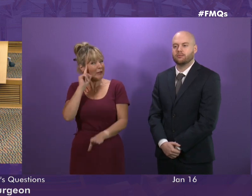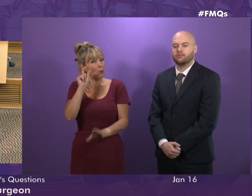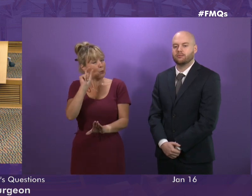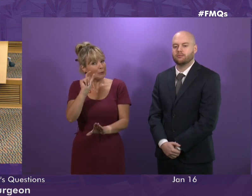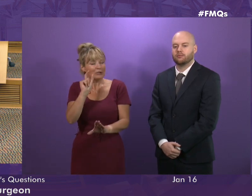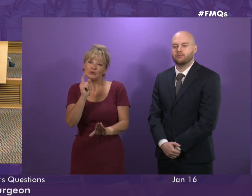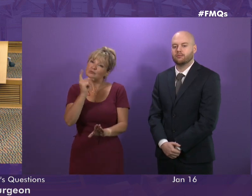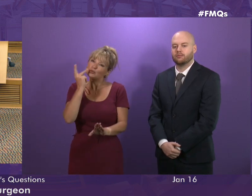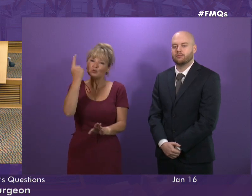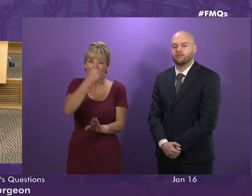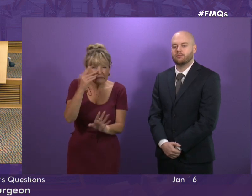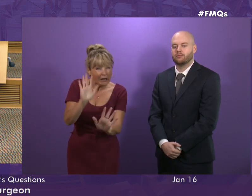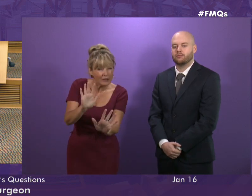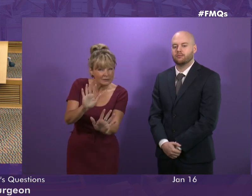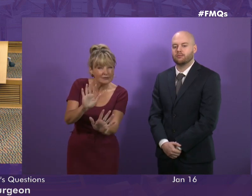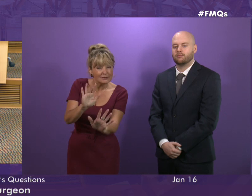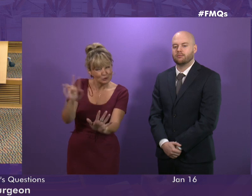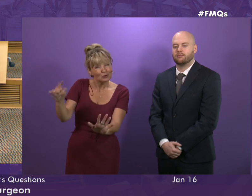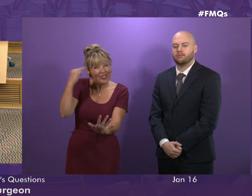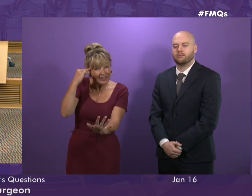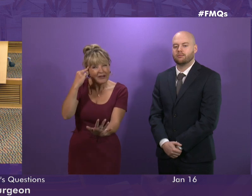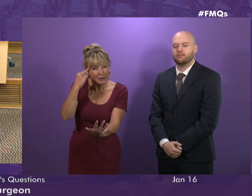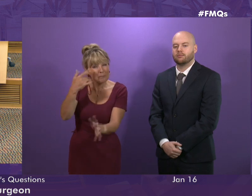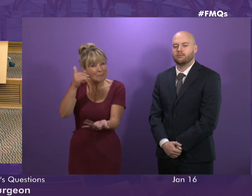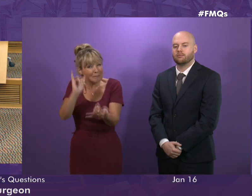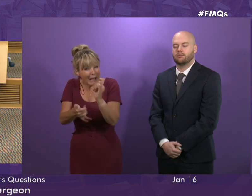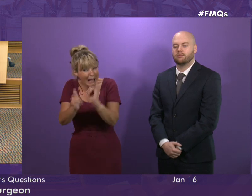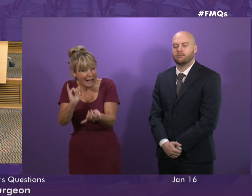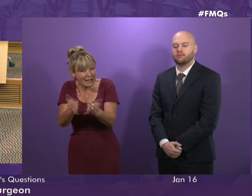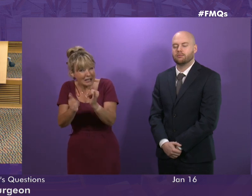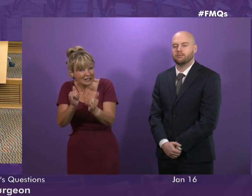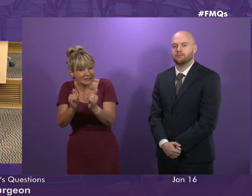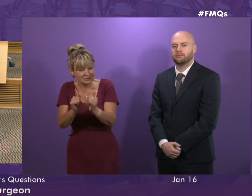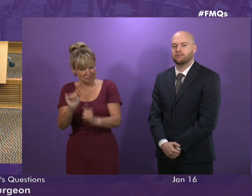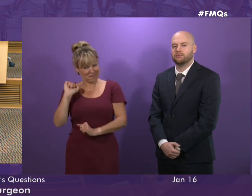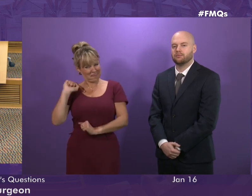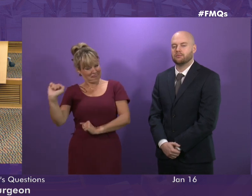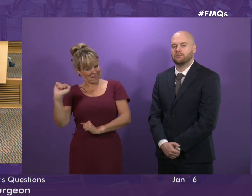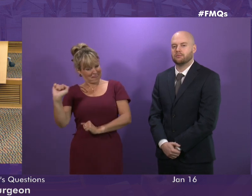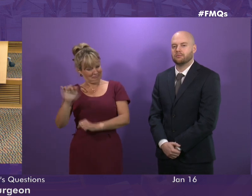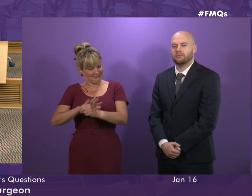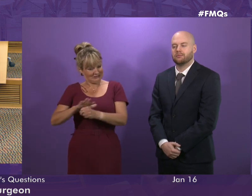membership, so perhaps they should look at the consistency of their own position before